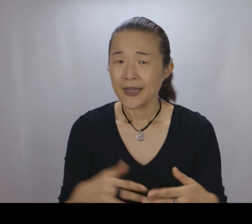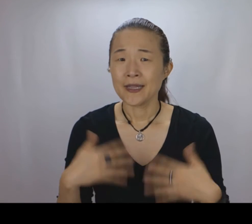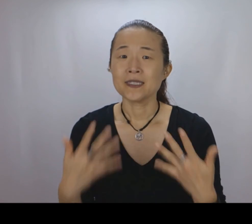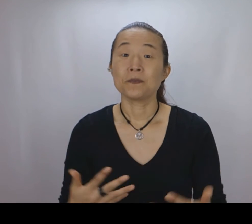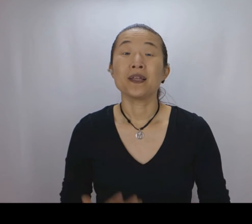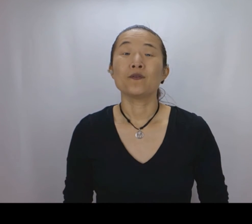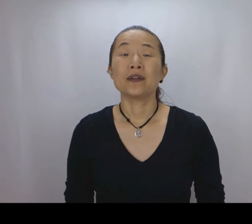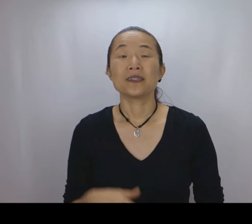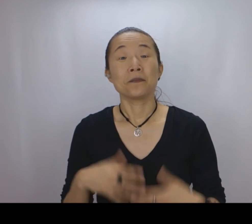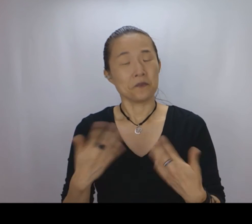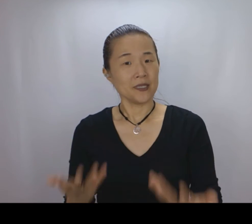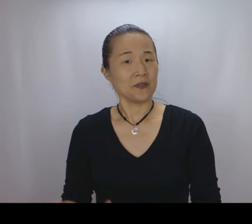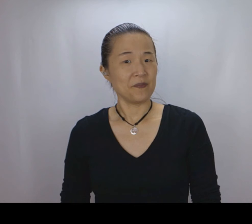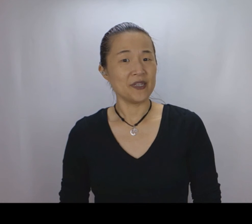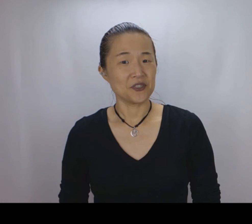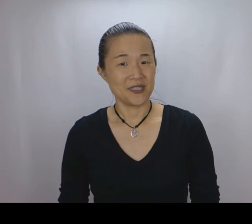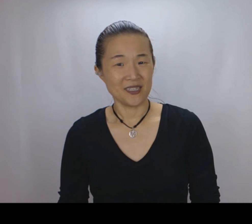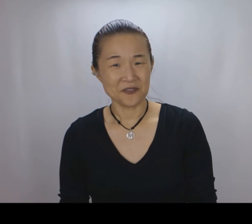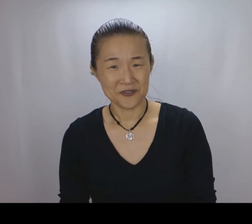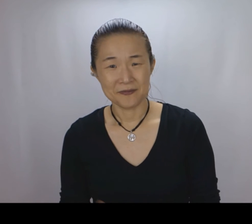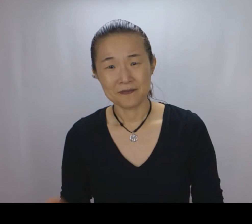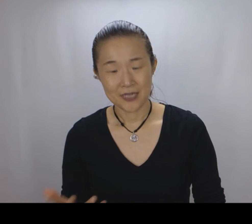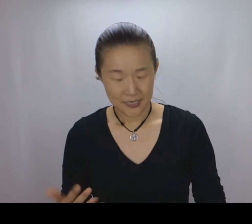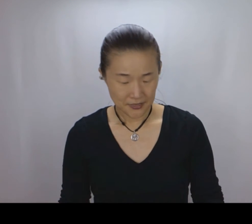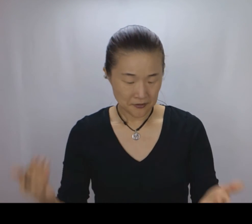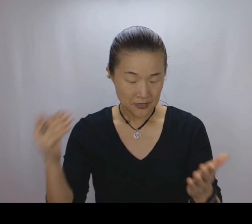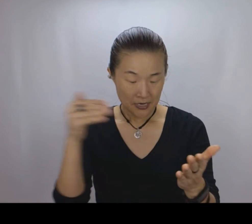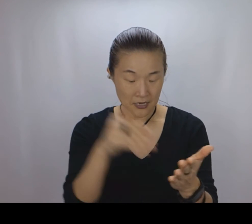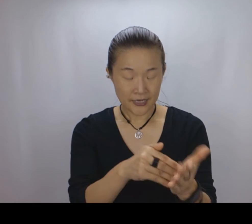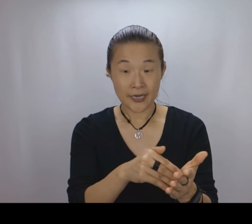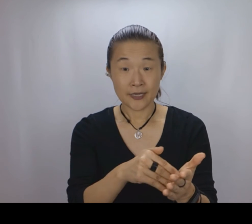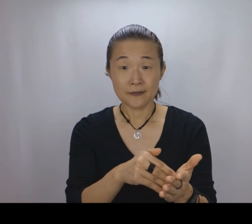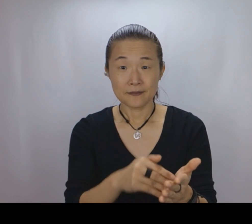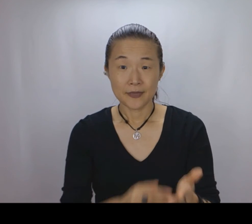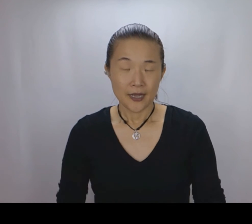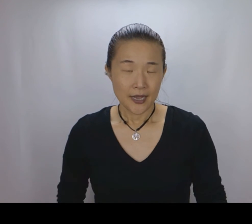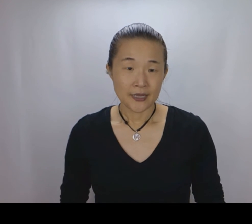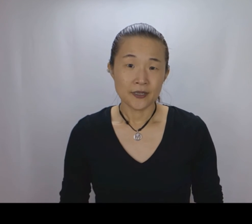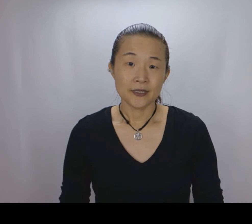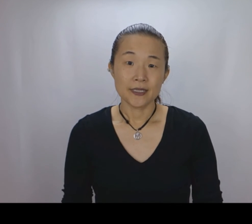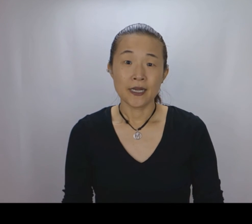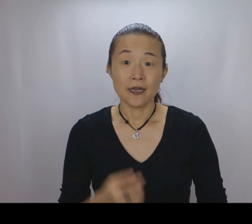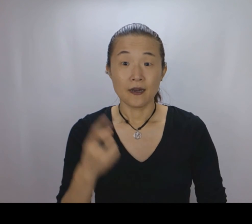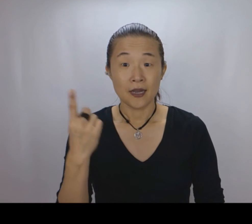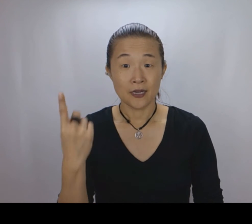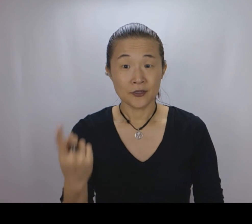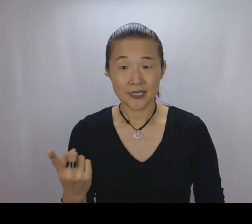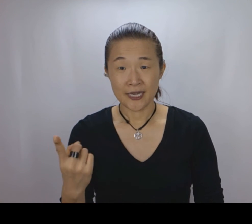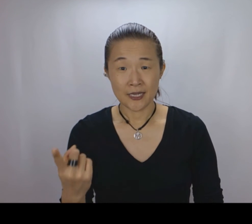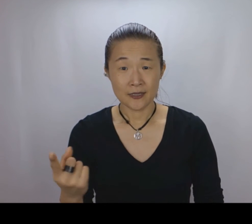and that's the polite way of saying, "Please repeat yourself" so again. And then you can say, "I understand. "